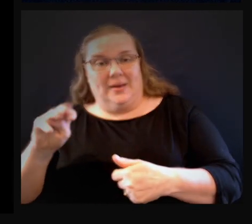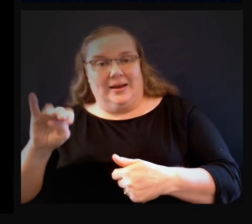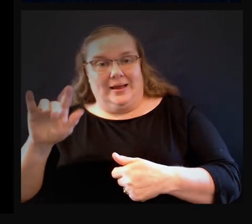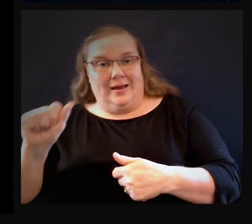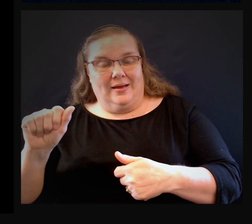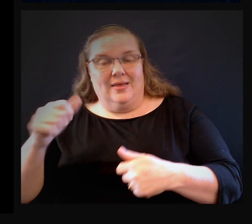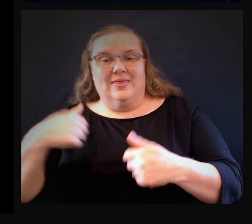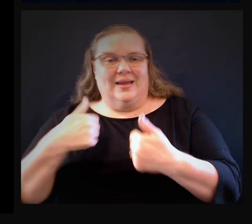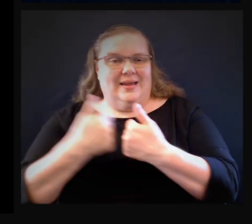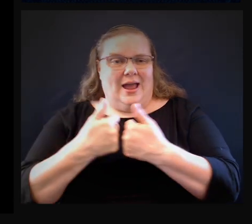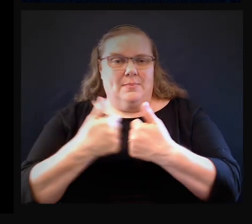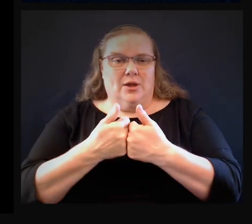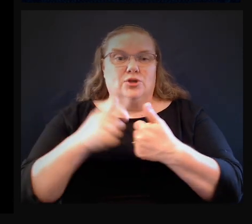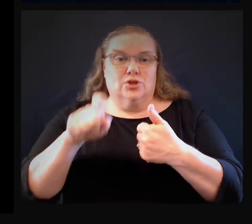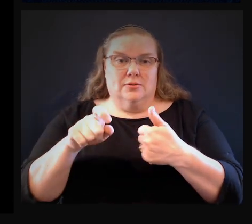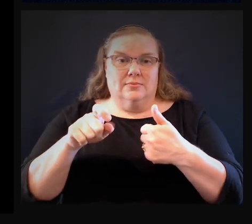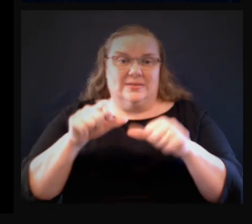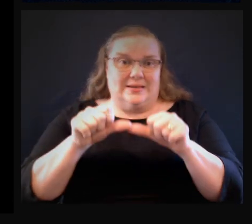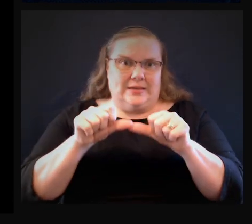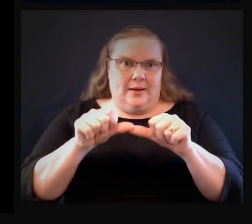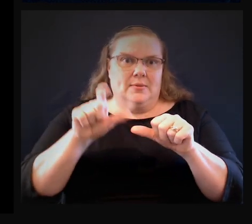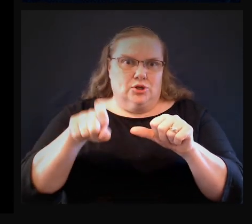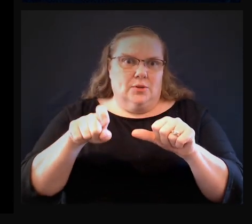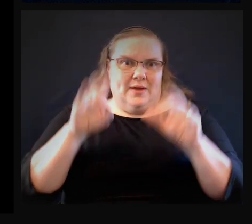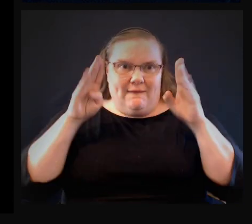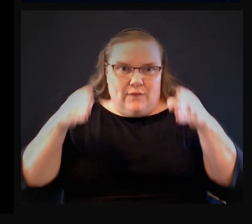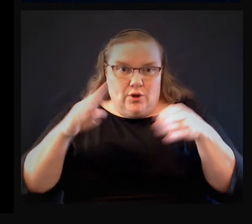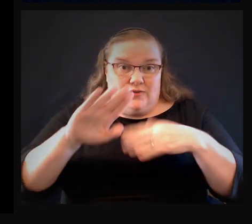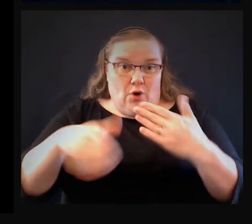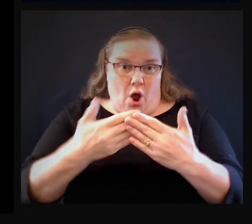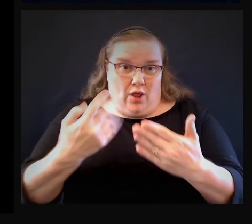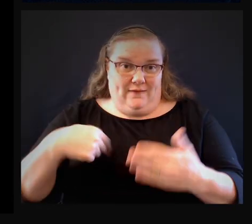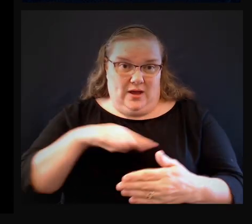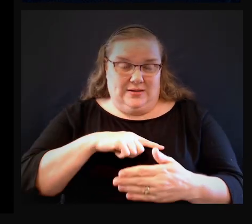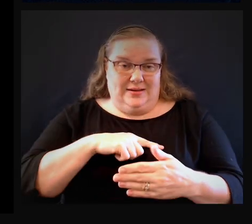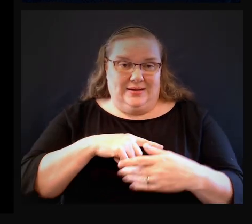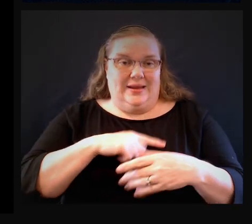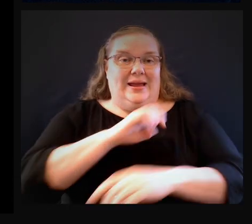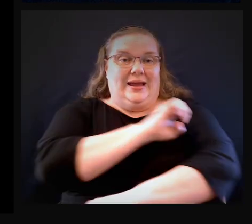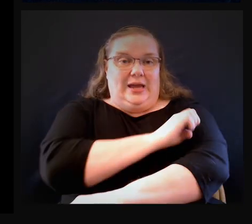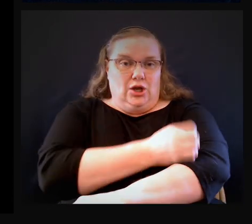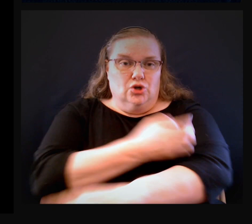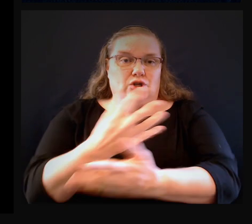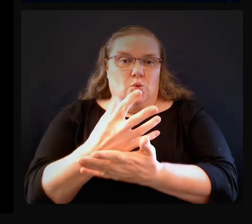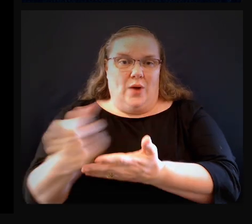should be an area of focus for all of us. Energy waste is one such area, and if we take just energy prices